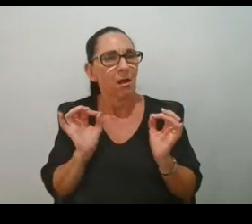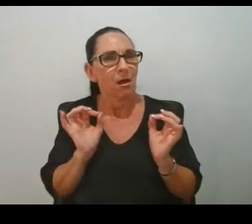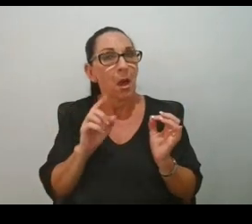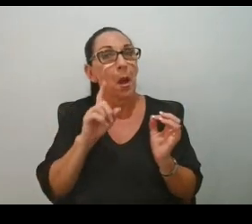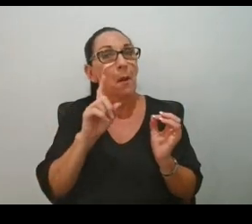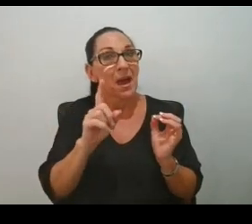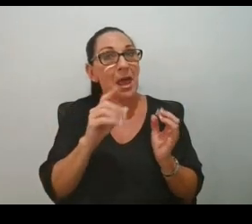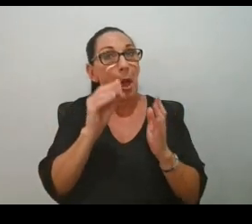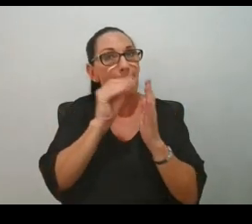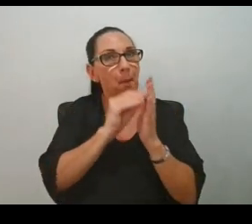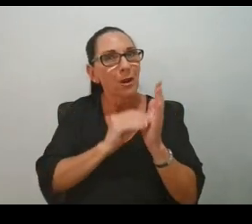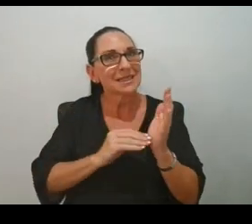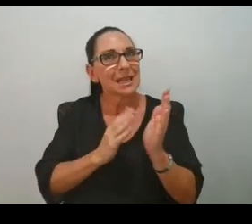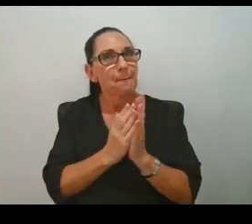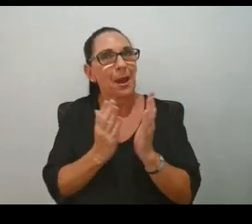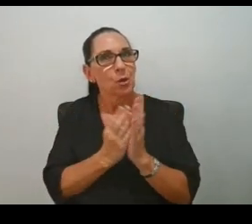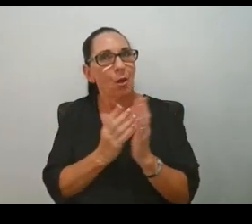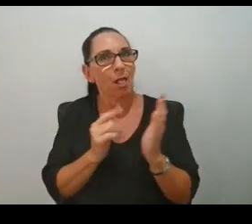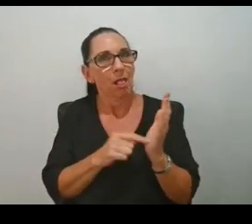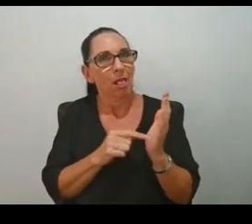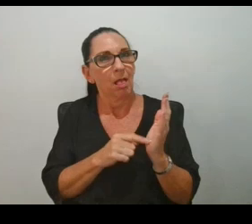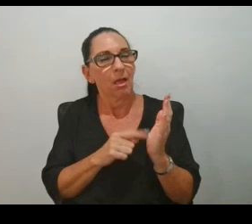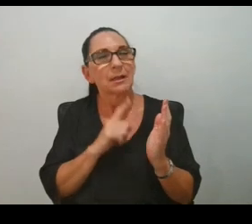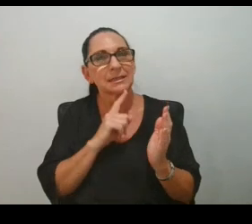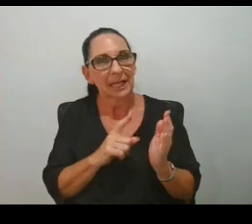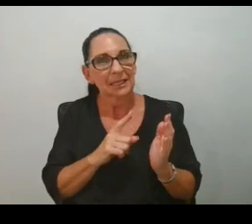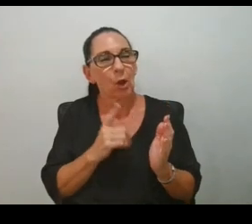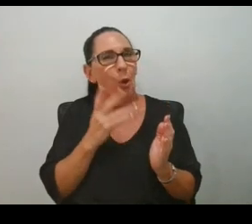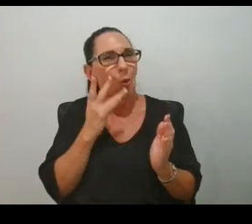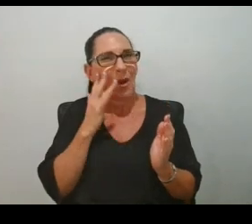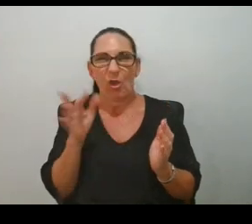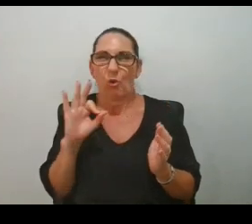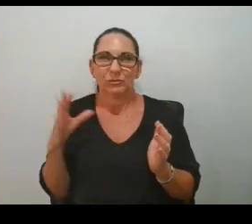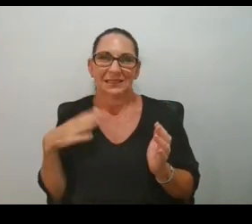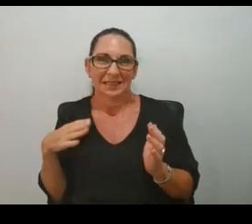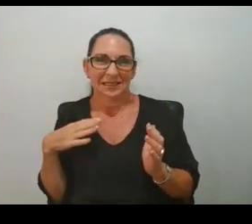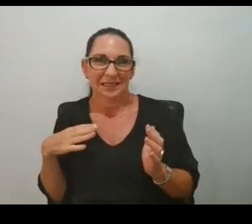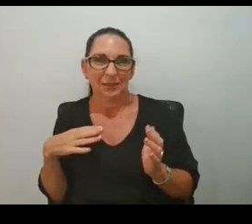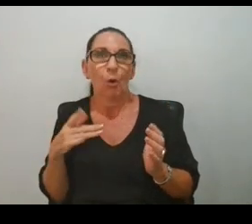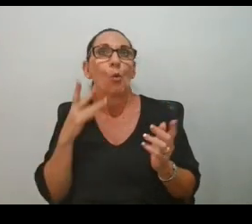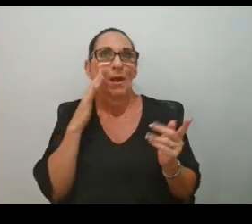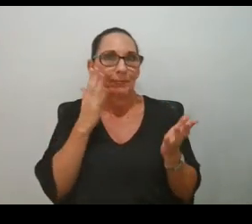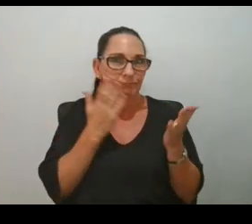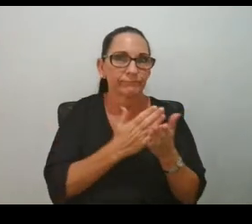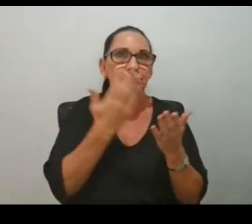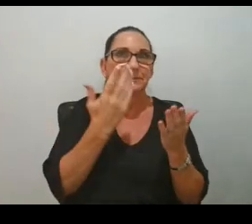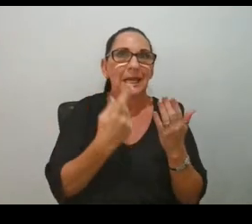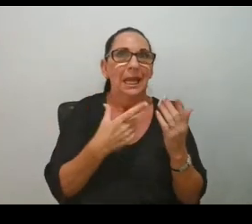manual sets out what when it doesn't apply yes we have so I'm going to interject just so we have